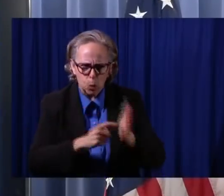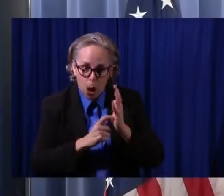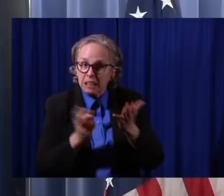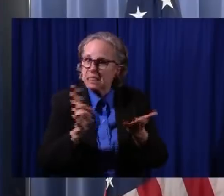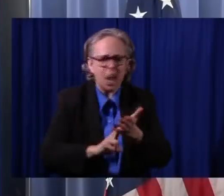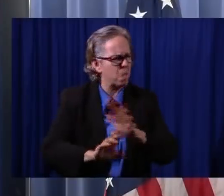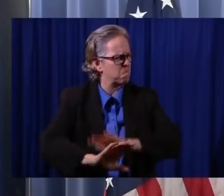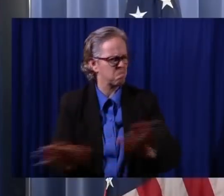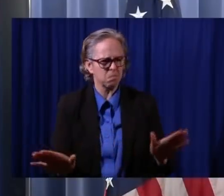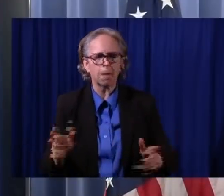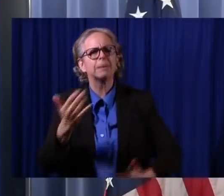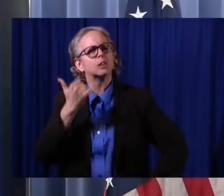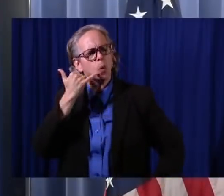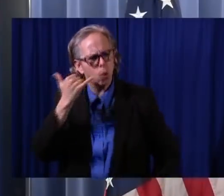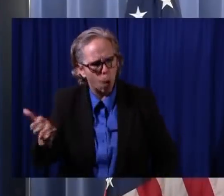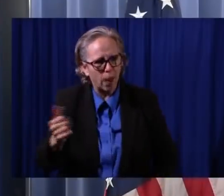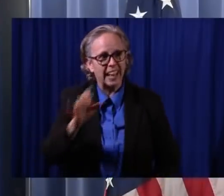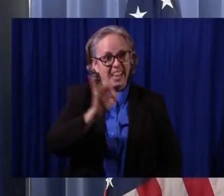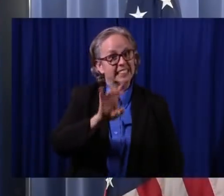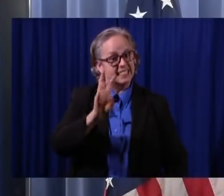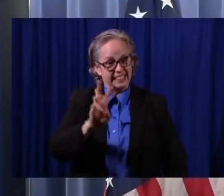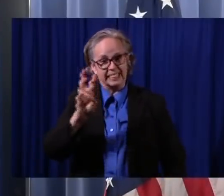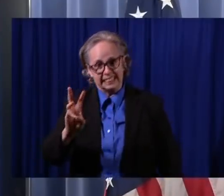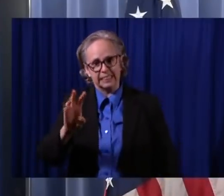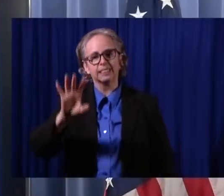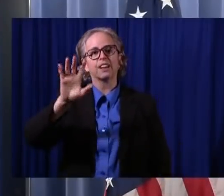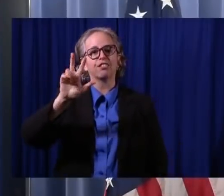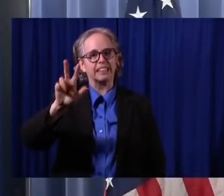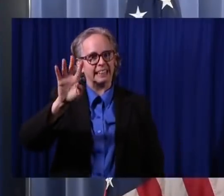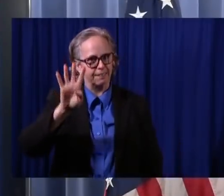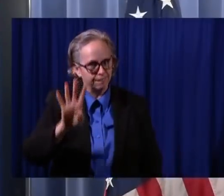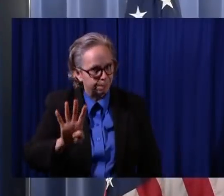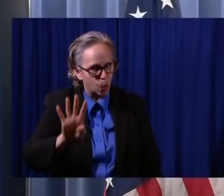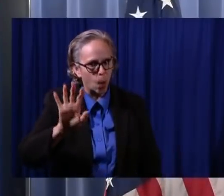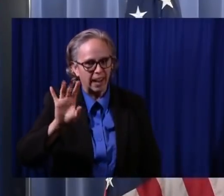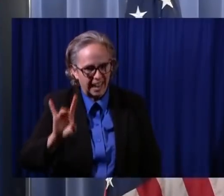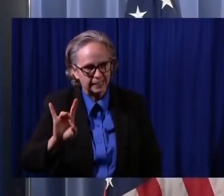BUT I HEALTHY BODY NEEDS GOOD FOOD THE OHIO DEPARTMENT OF